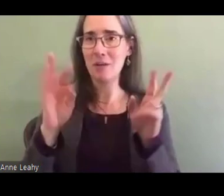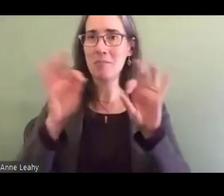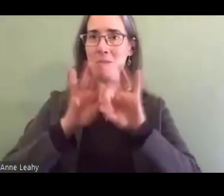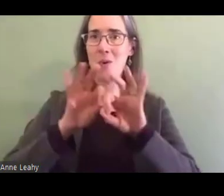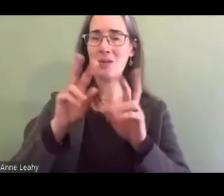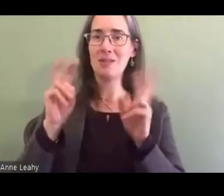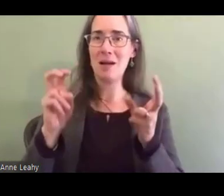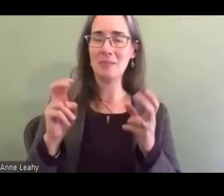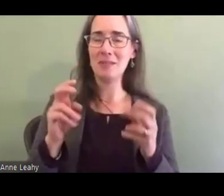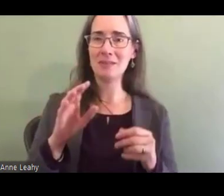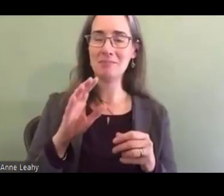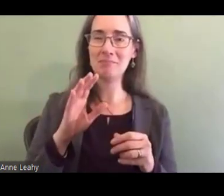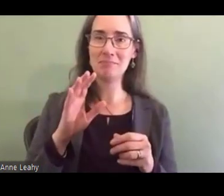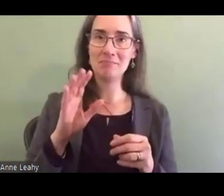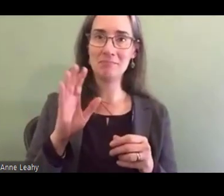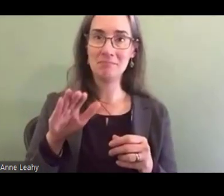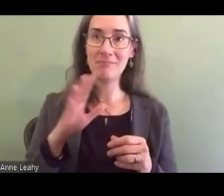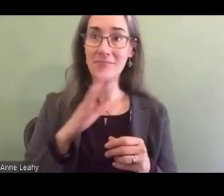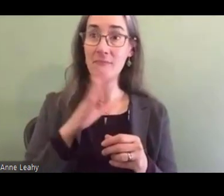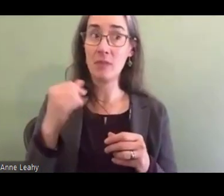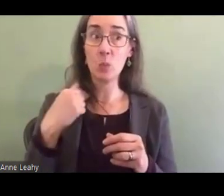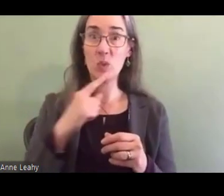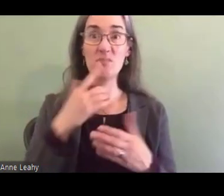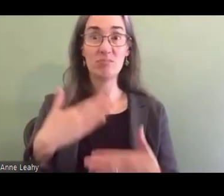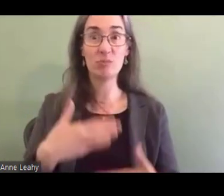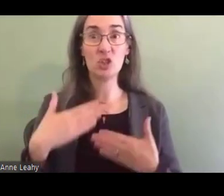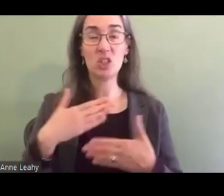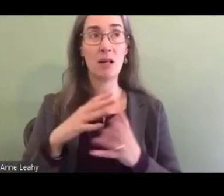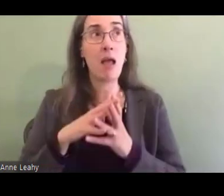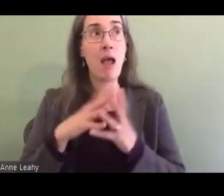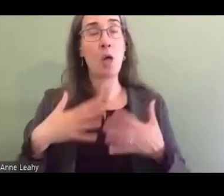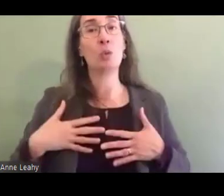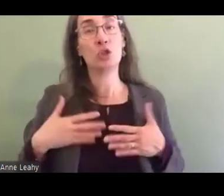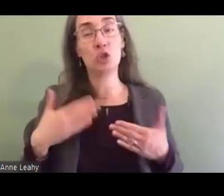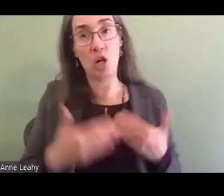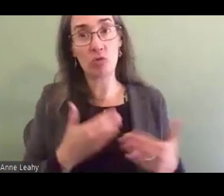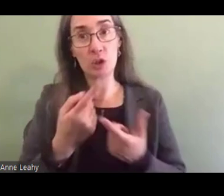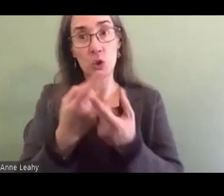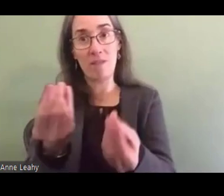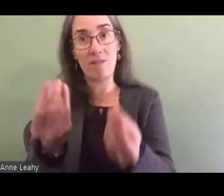And we appreciate how generous you have been with your time today.